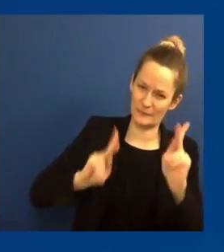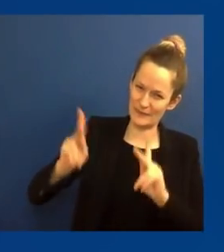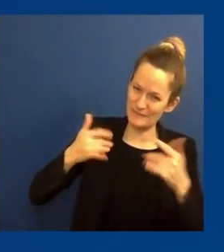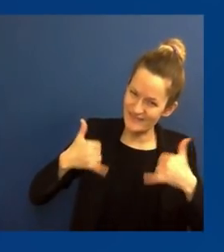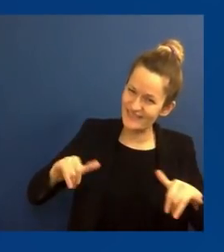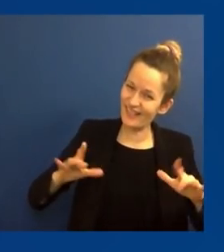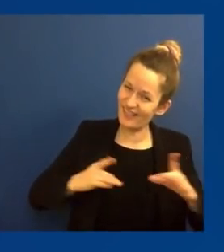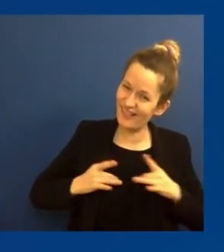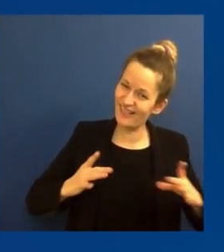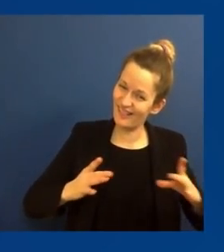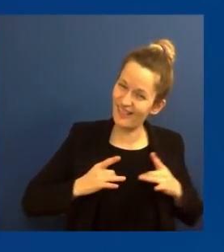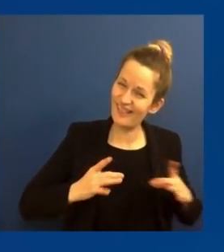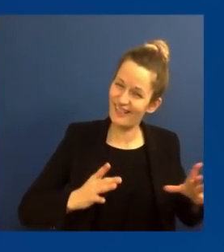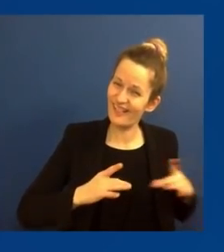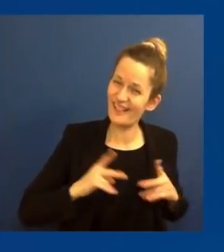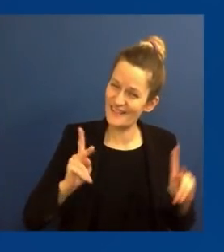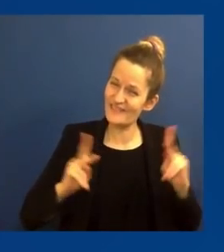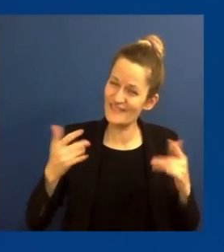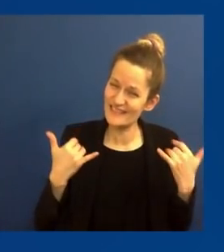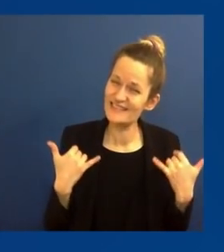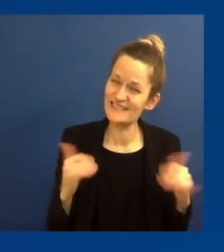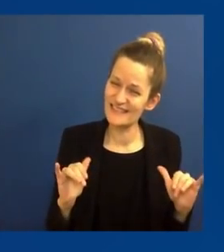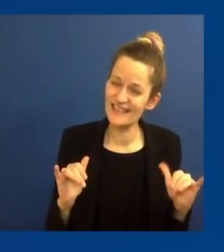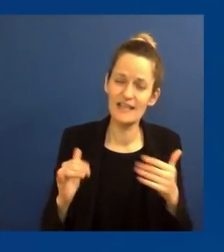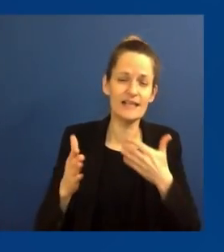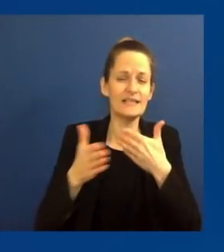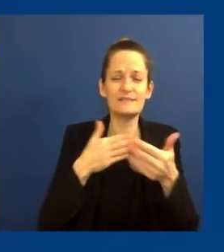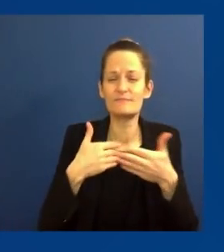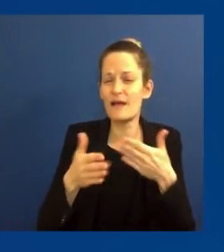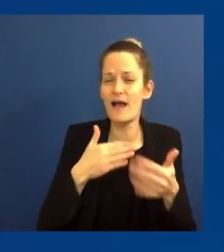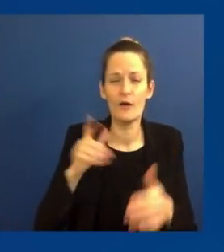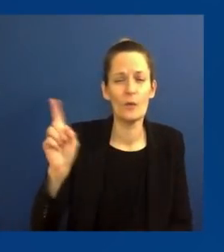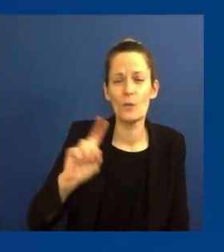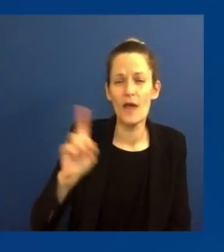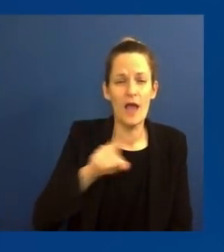and even in areas where cases are starting to come down -- places that --